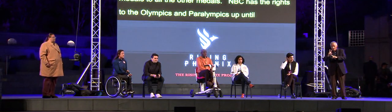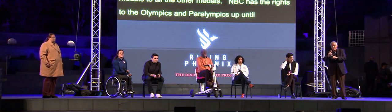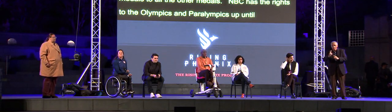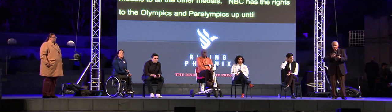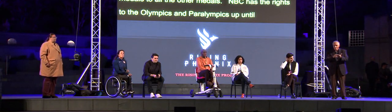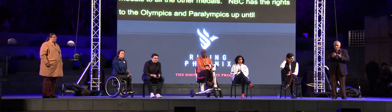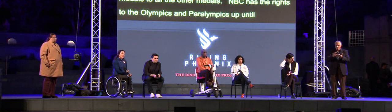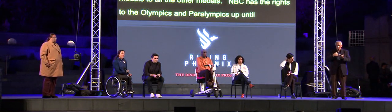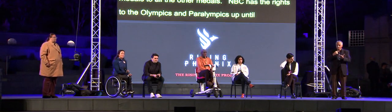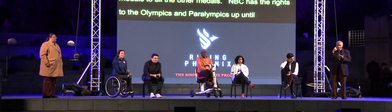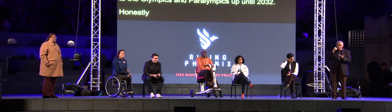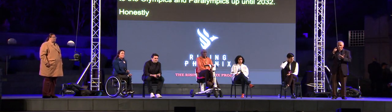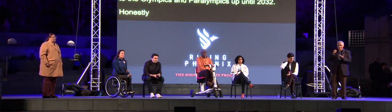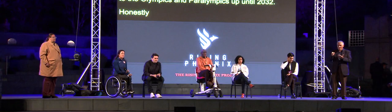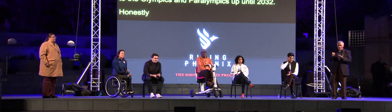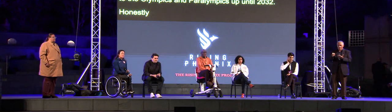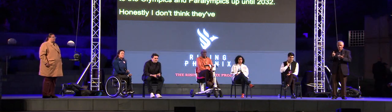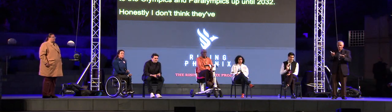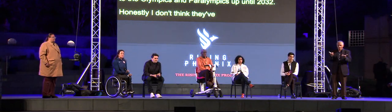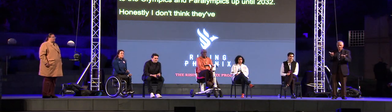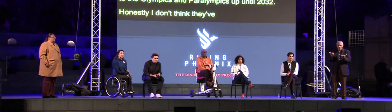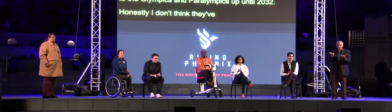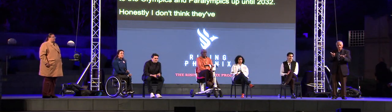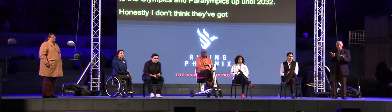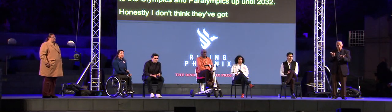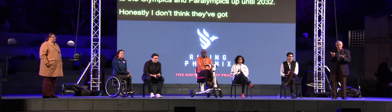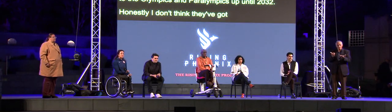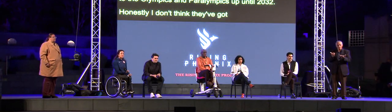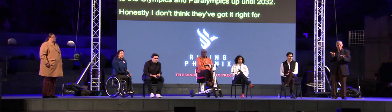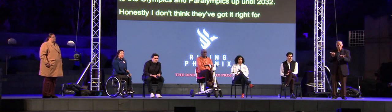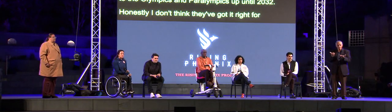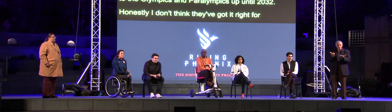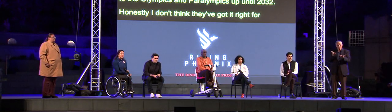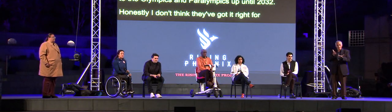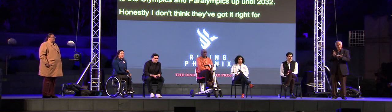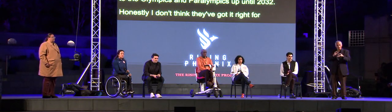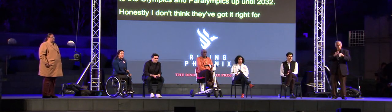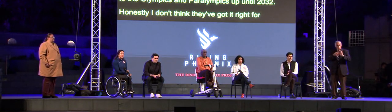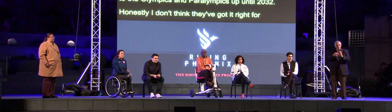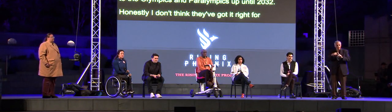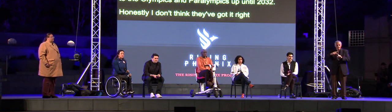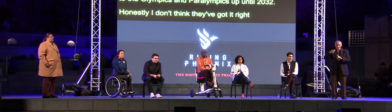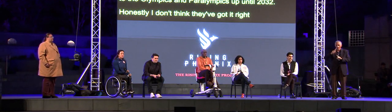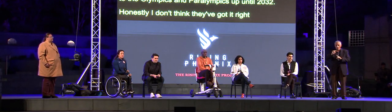don't think they've got it right for Olympics and Paralympics.